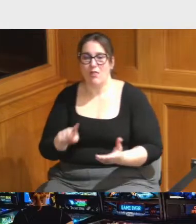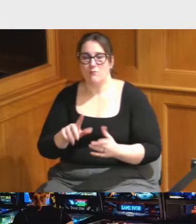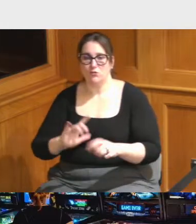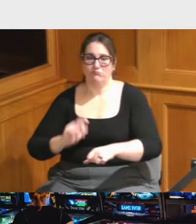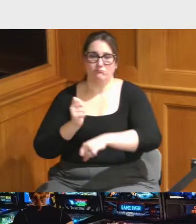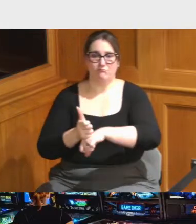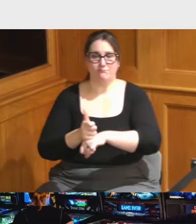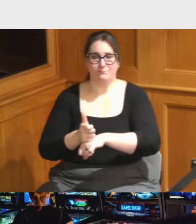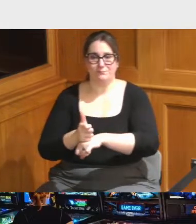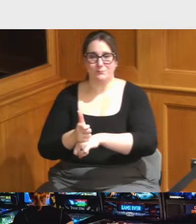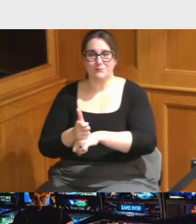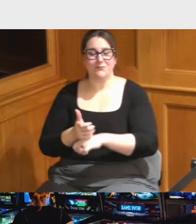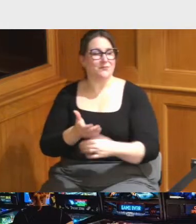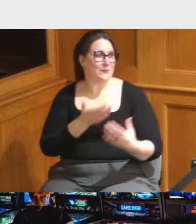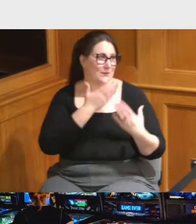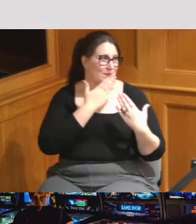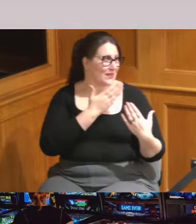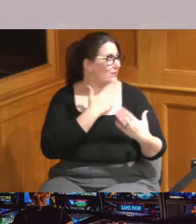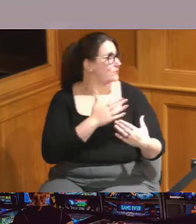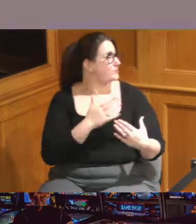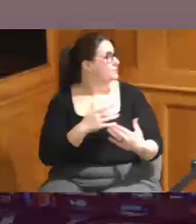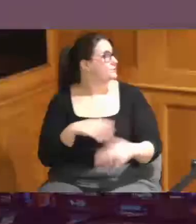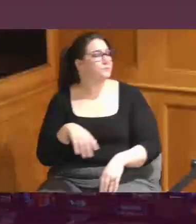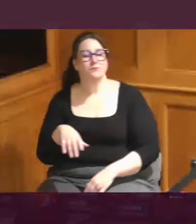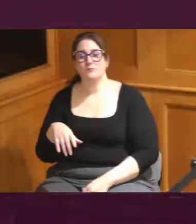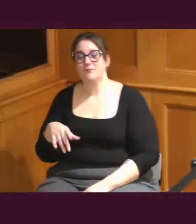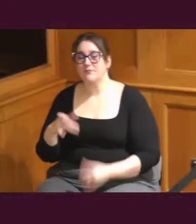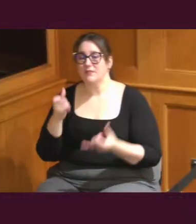Right. Thank you Mark. Next se- next segment here is we'll take you through a couple of the key